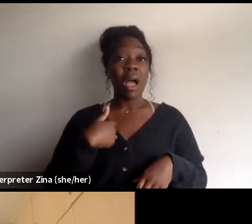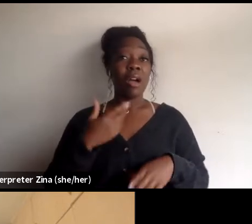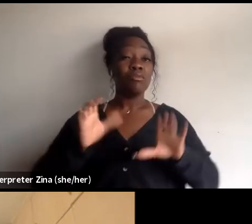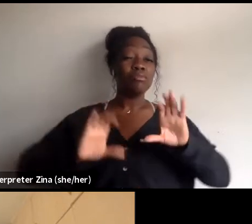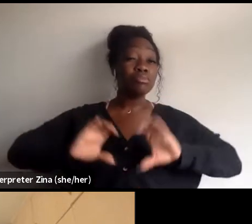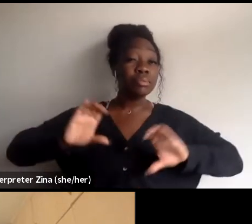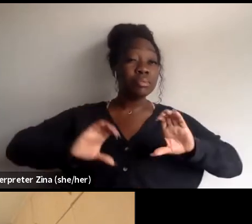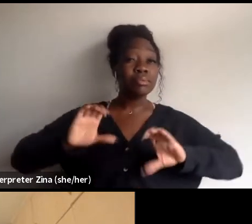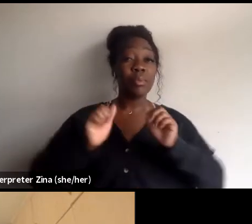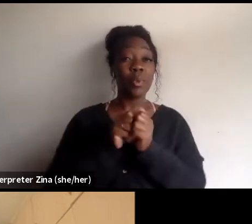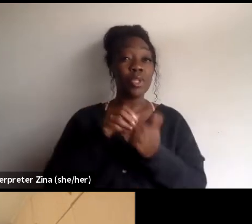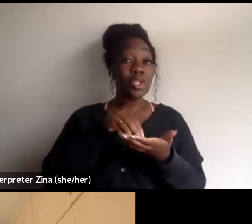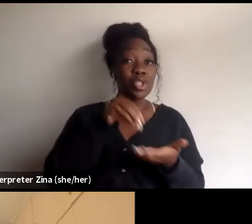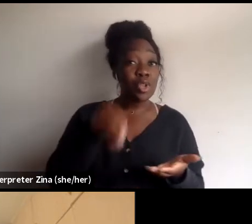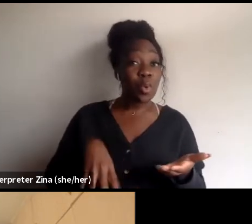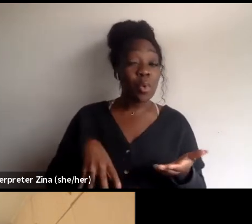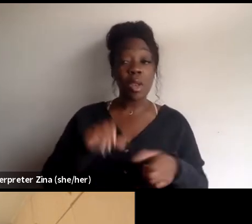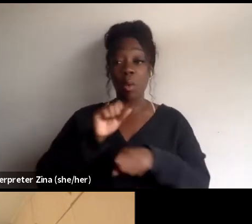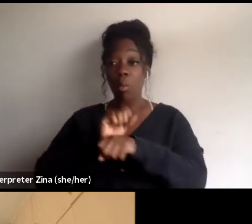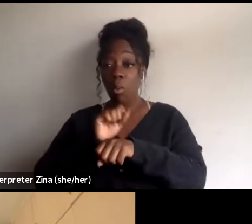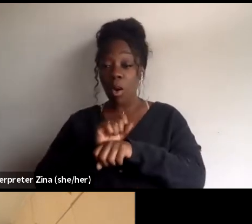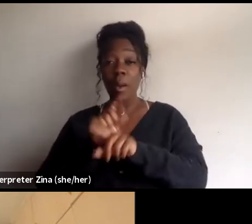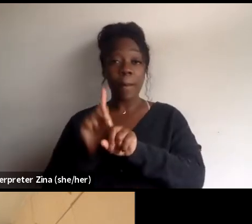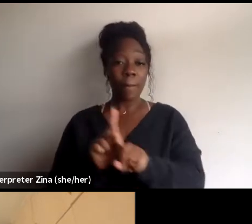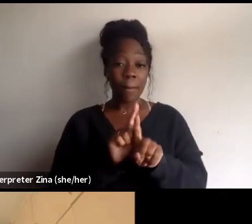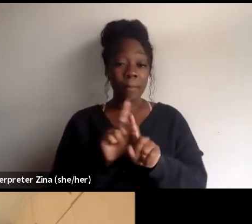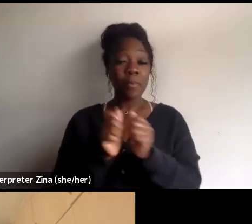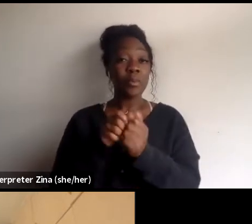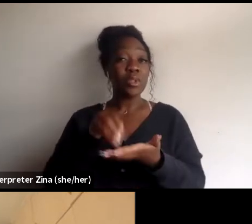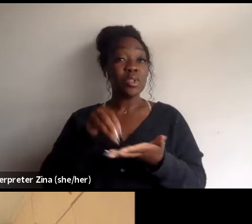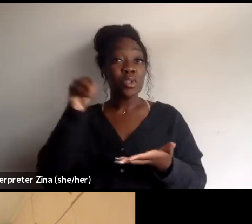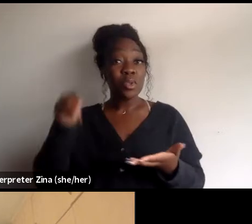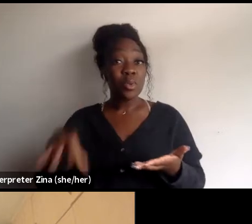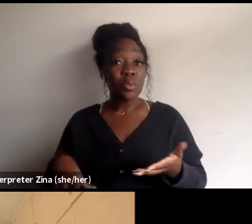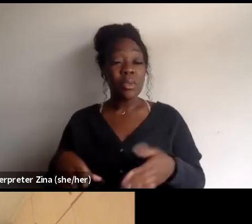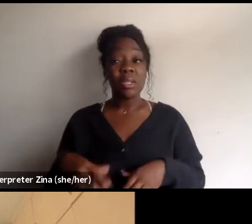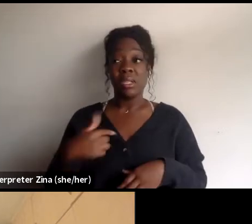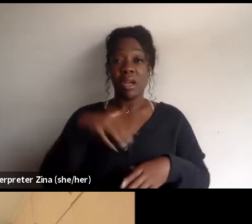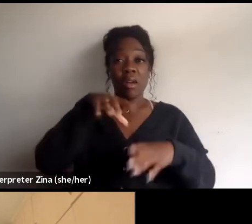I've mentored a number of students. I've done a number of events and activities